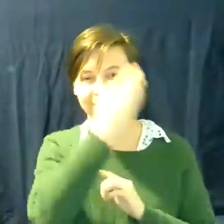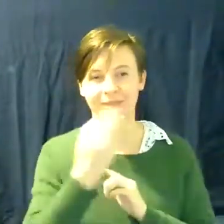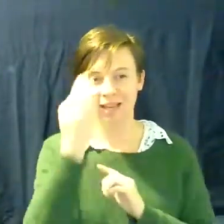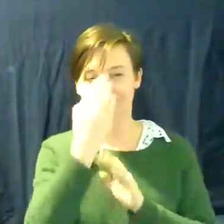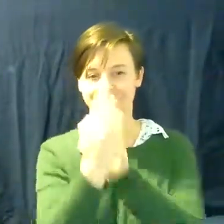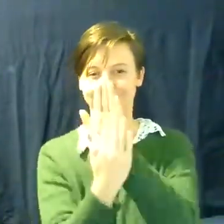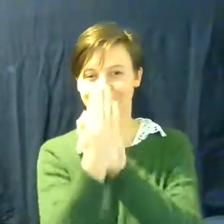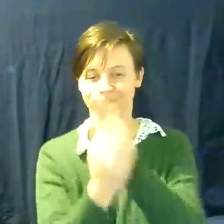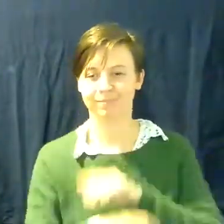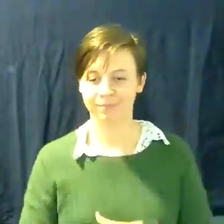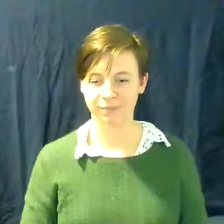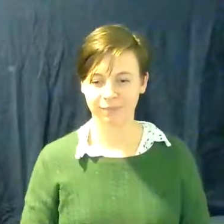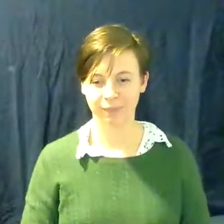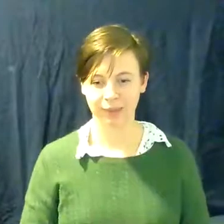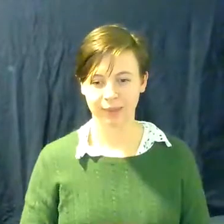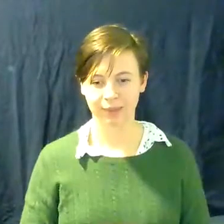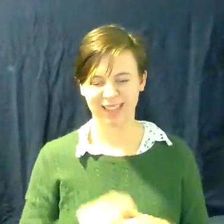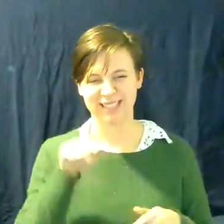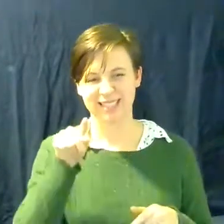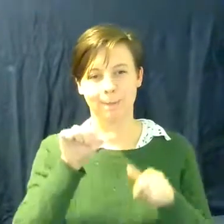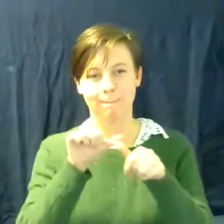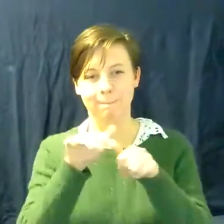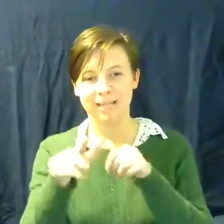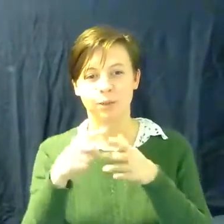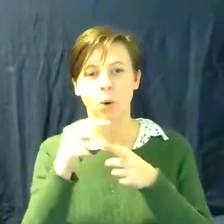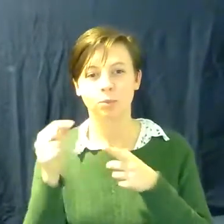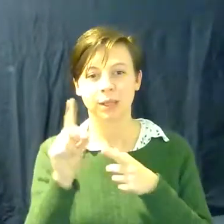Because of the national program, I know people often ideally will meet face-to-face